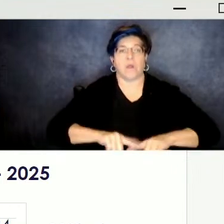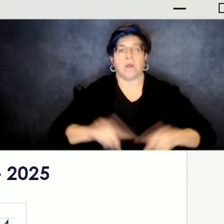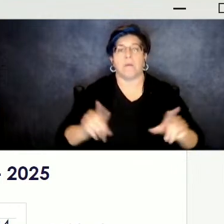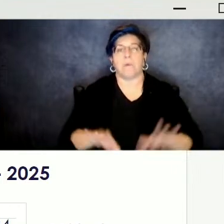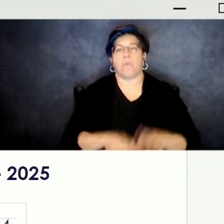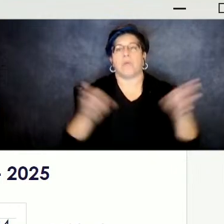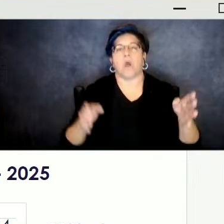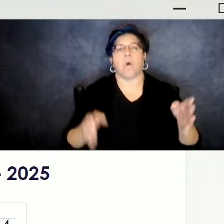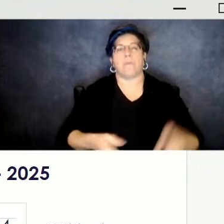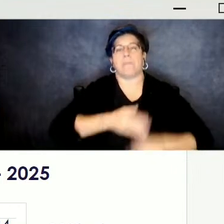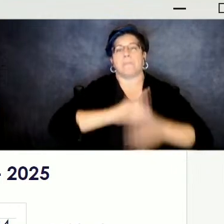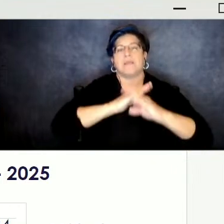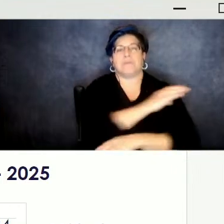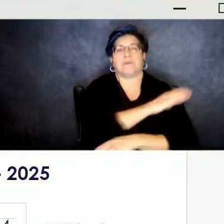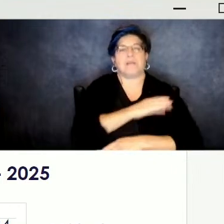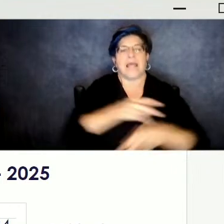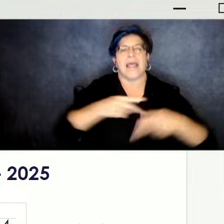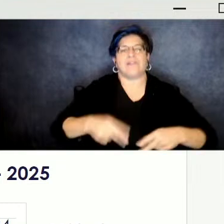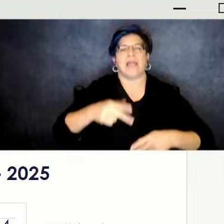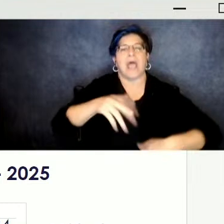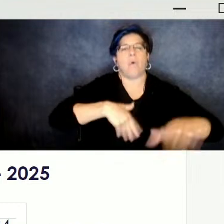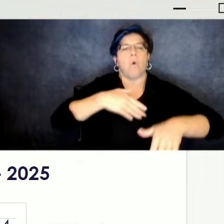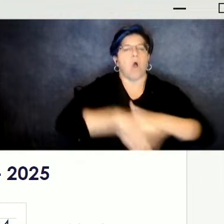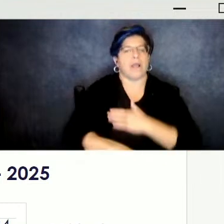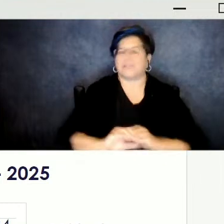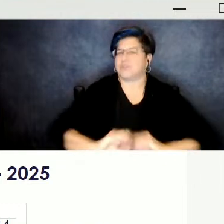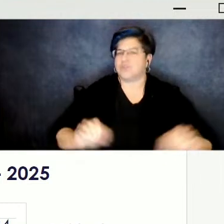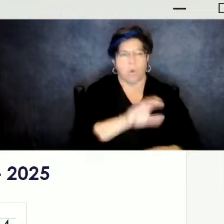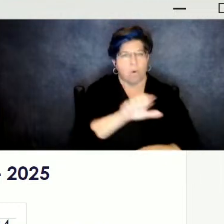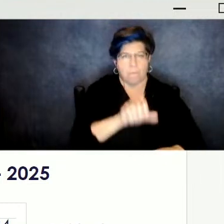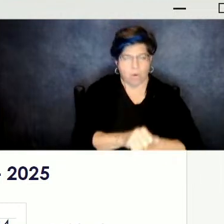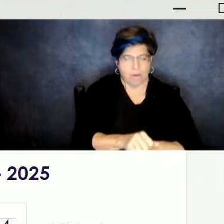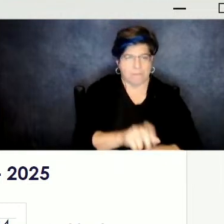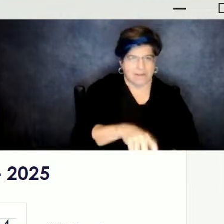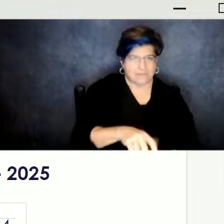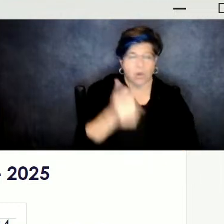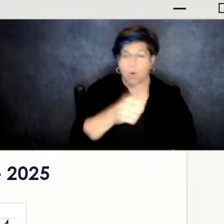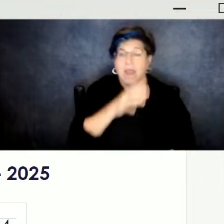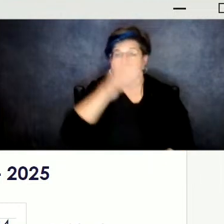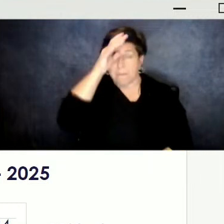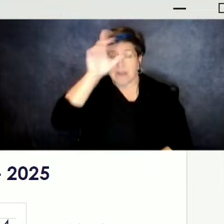OUTBREAK BEGAN BUT WE DID OPEN